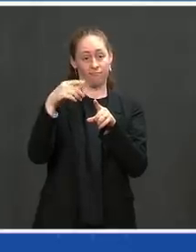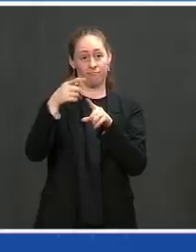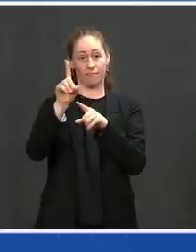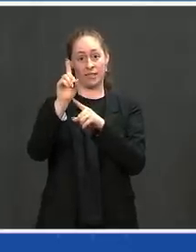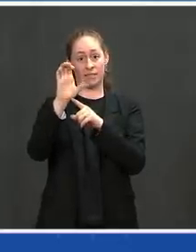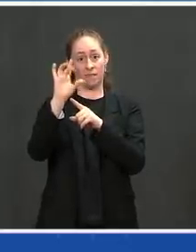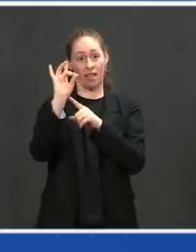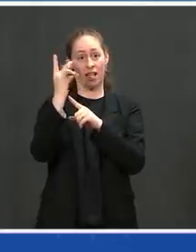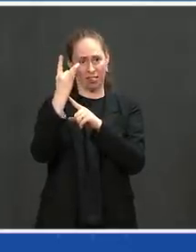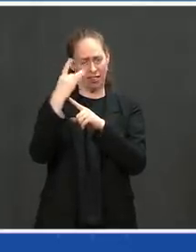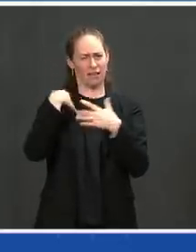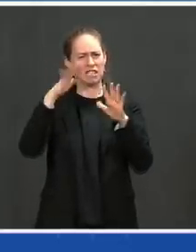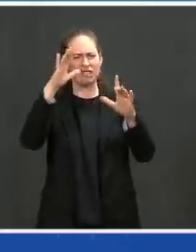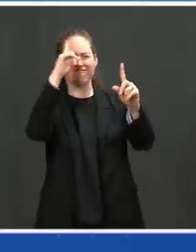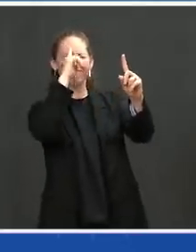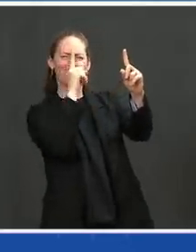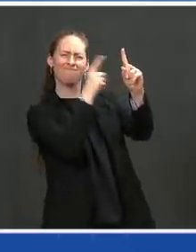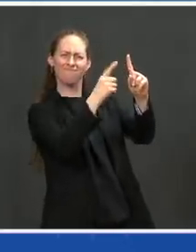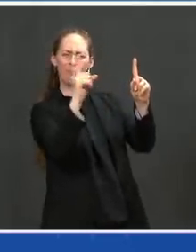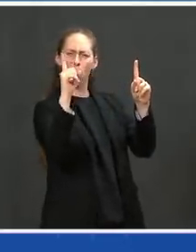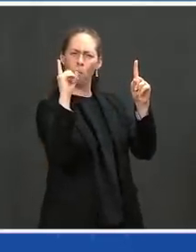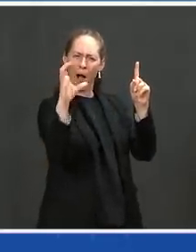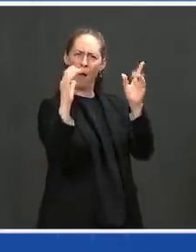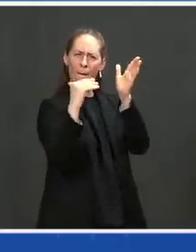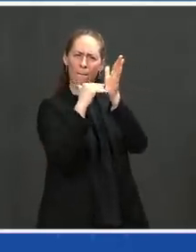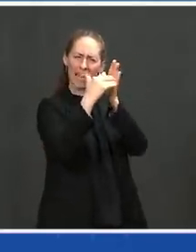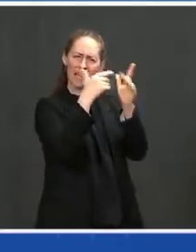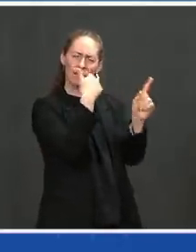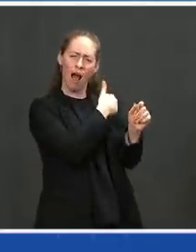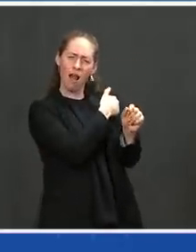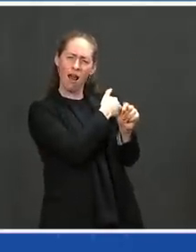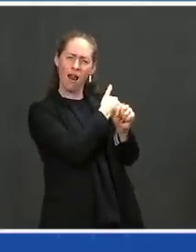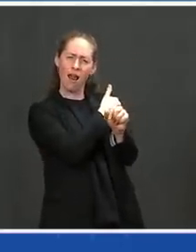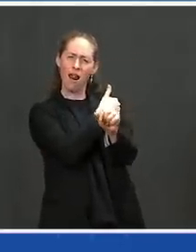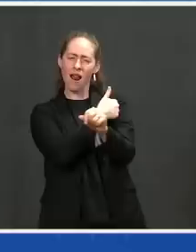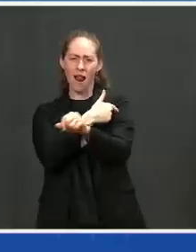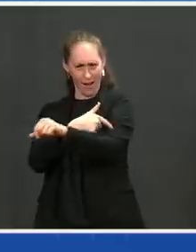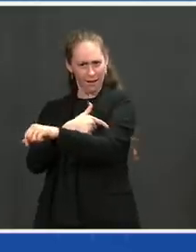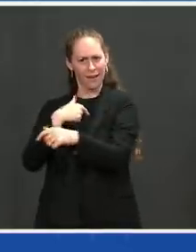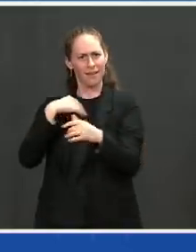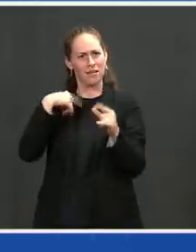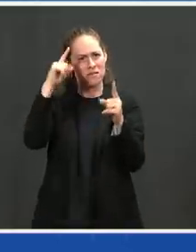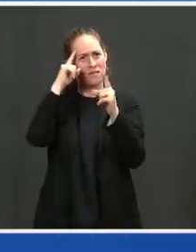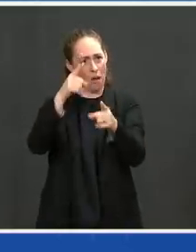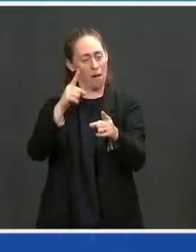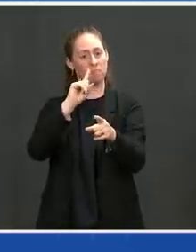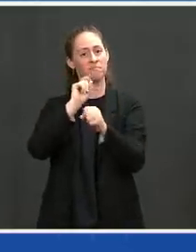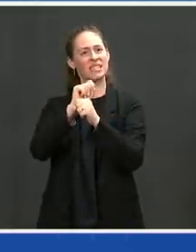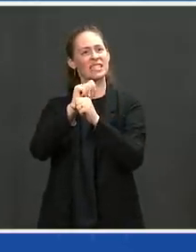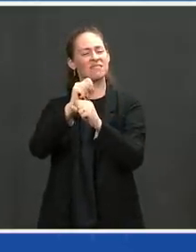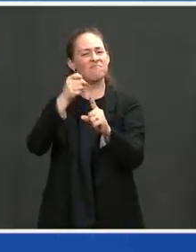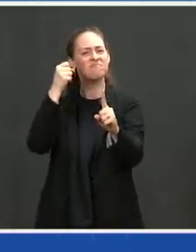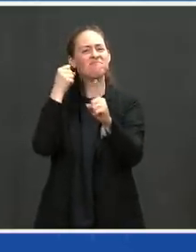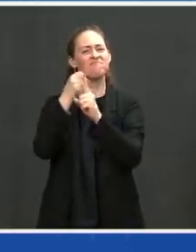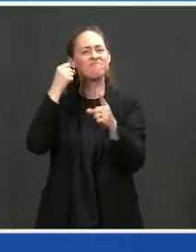in people's arms in my first 100 days. We met that goal last week by day 58 --